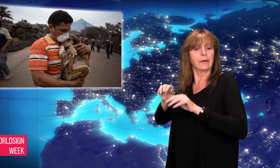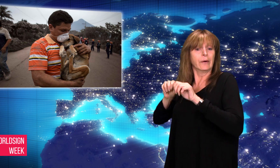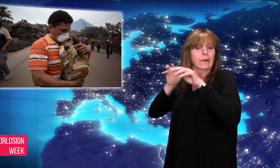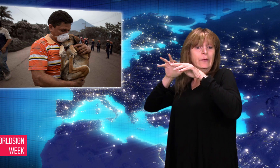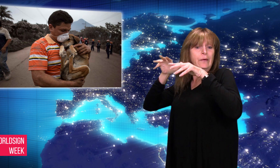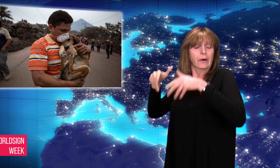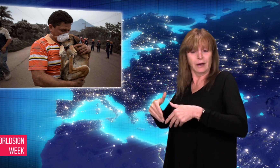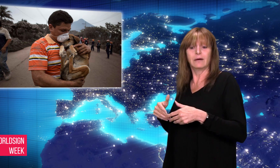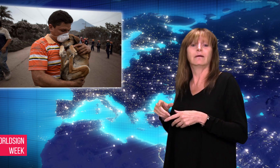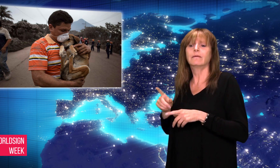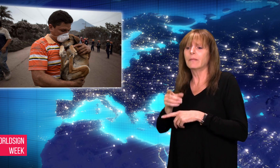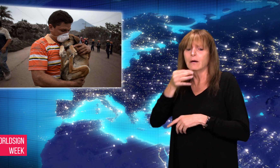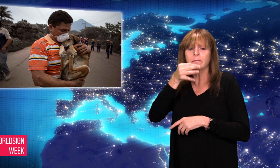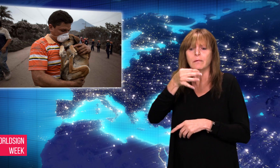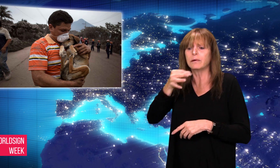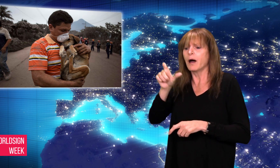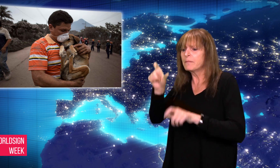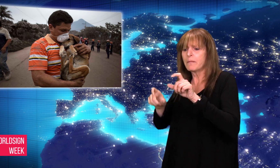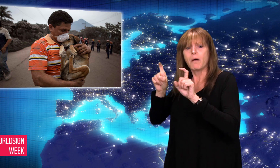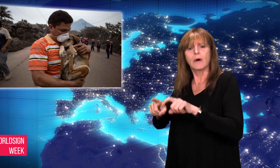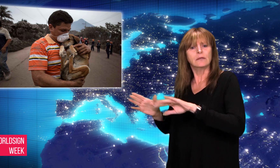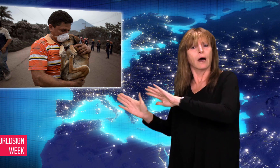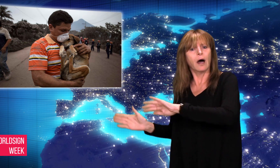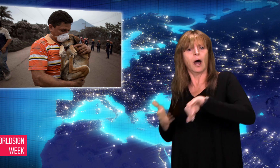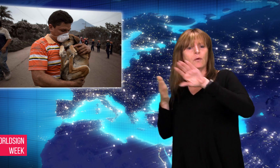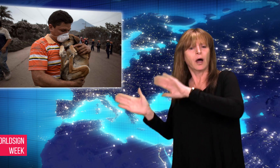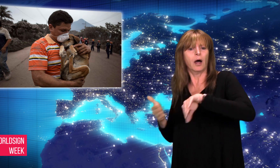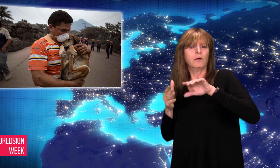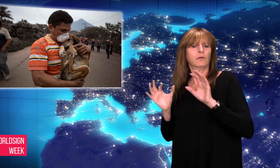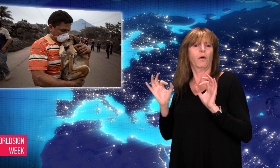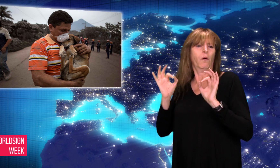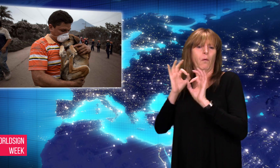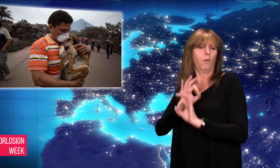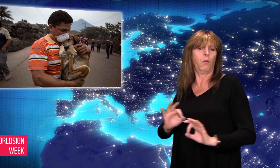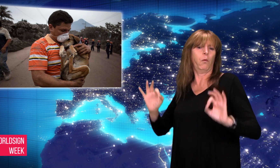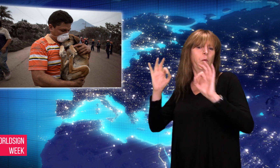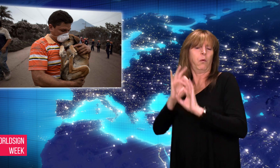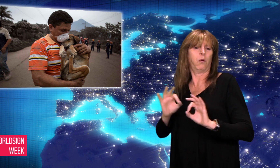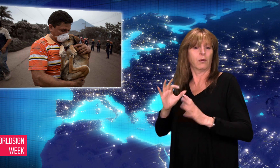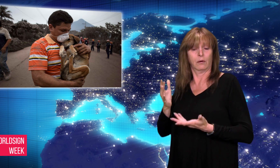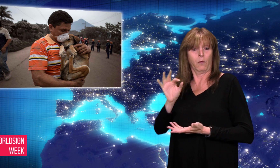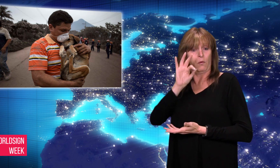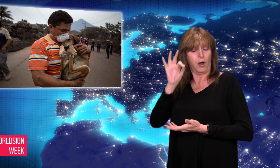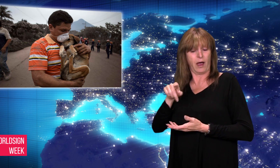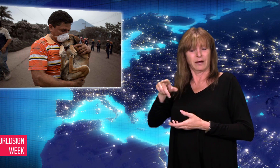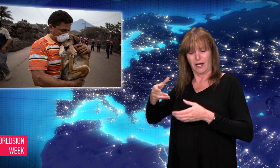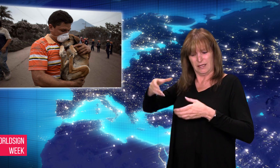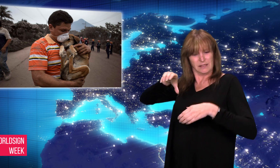evacuation orders were issued because